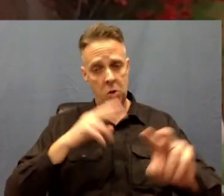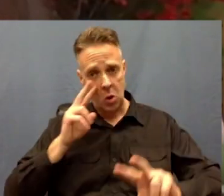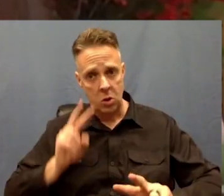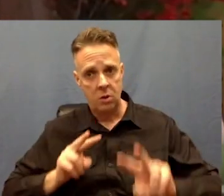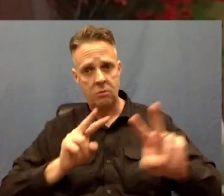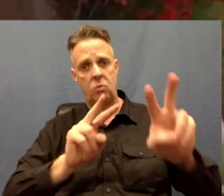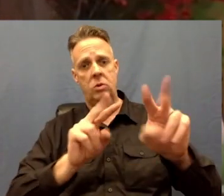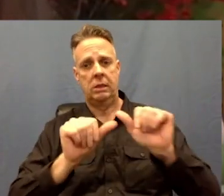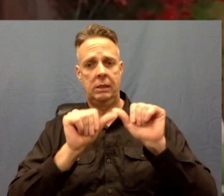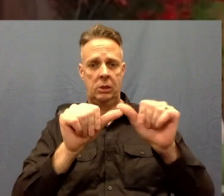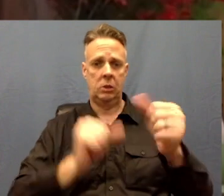THIS VITAL WORK. THANK YOU.